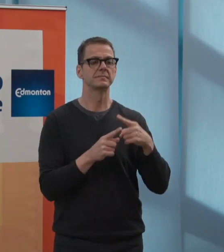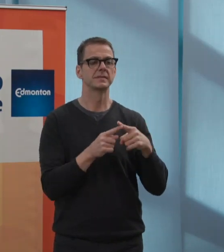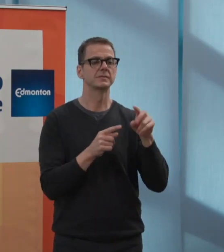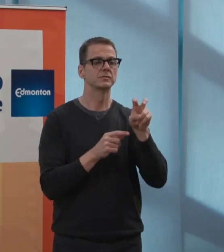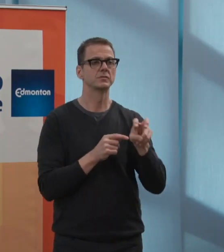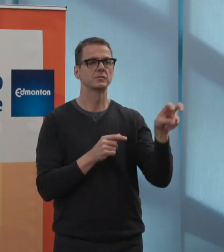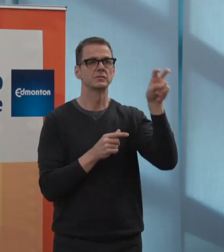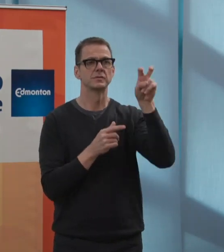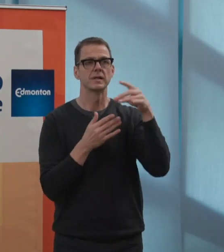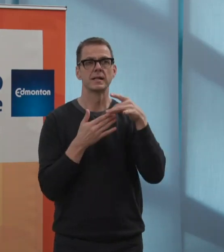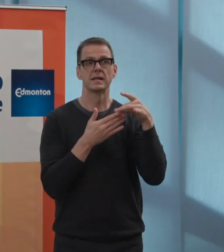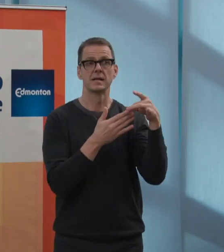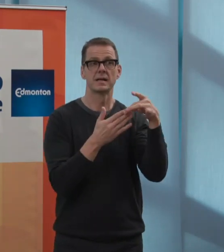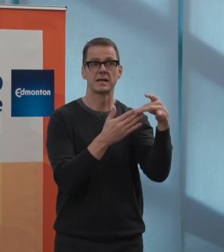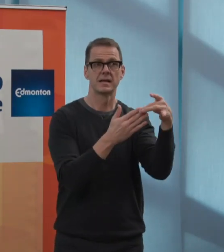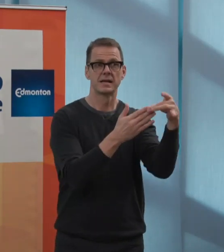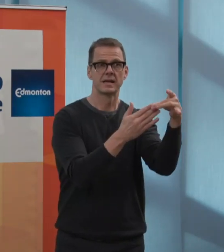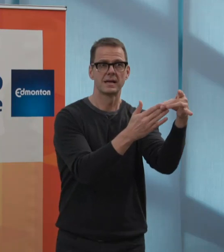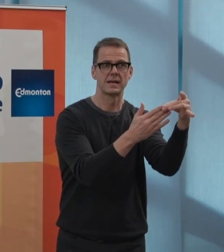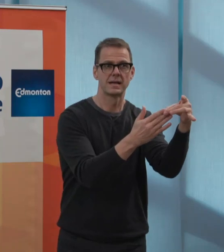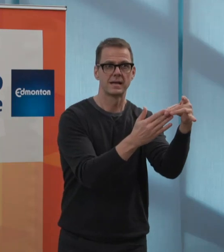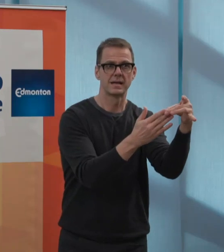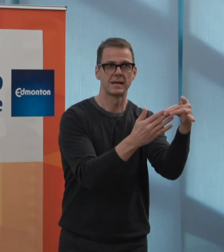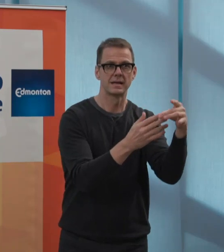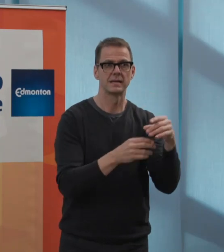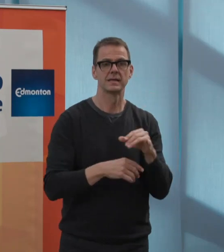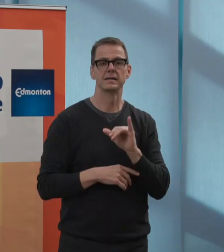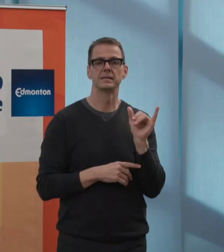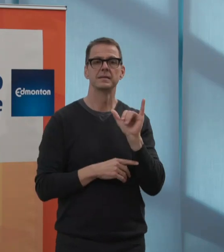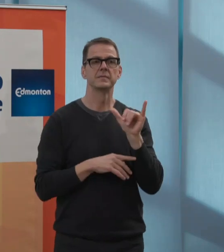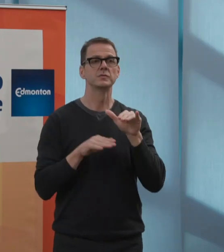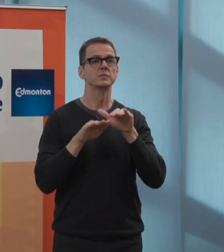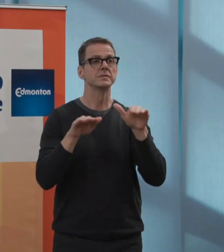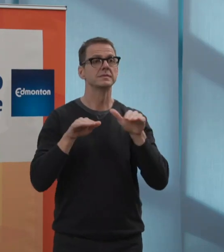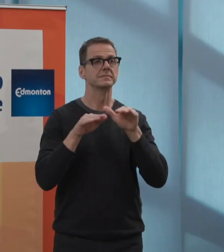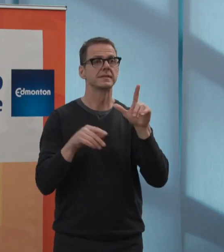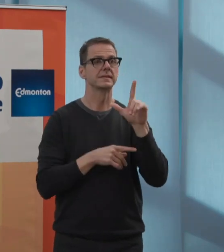facilities branch are affected however many programs are continuing to operate